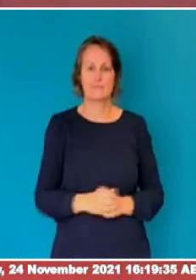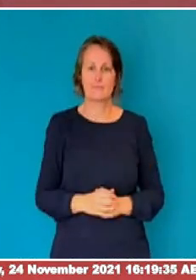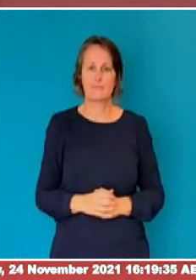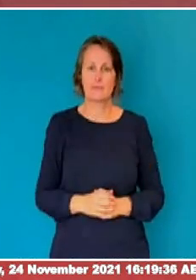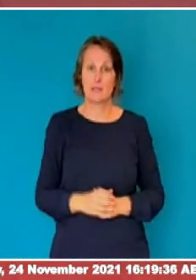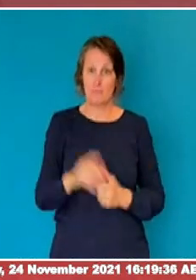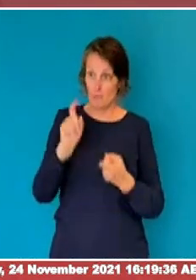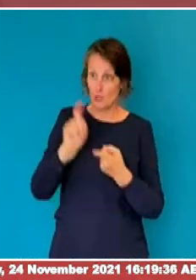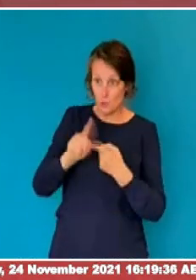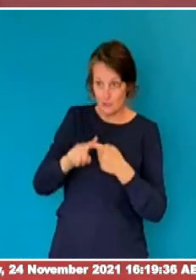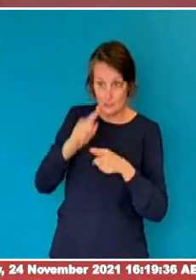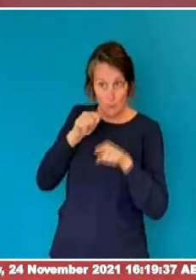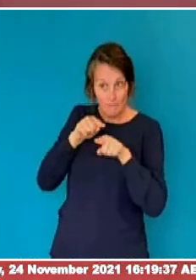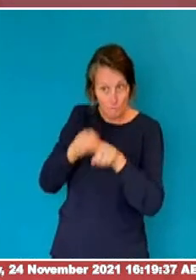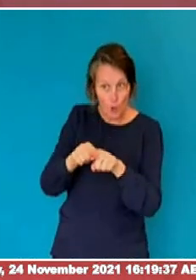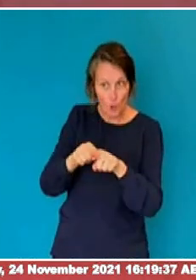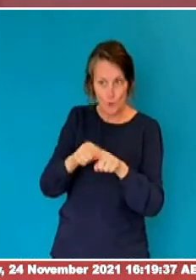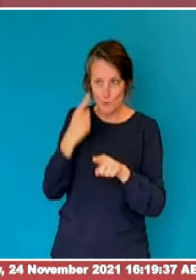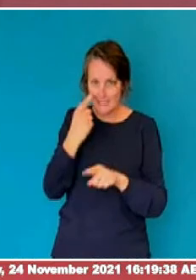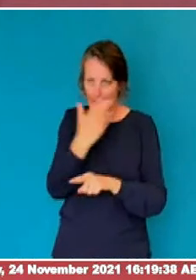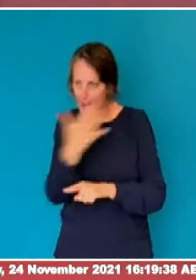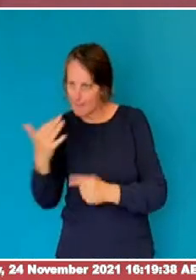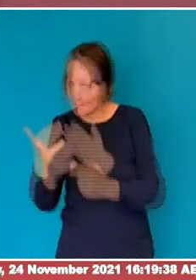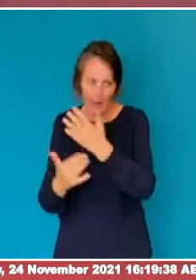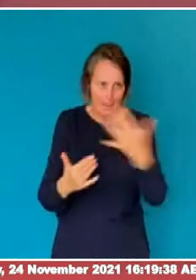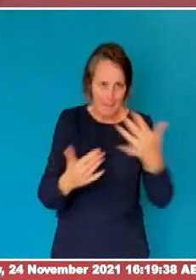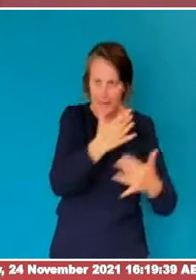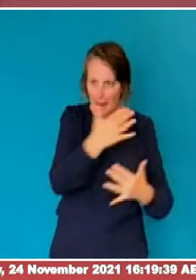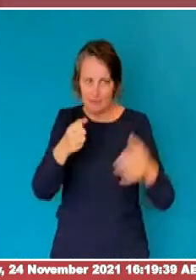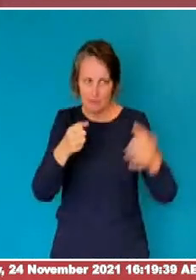We will track. We will be tracking it very closely.